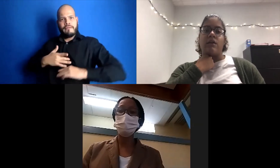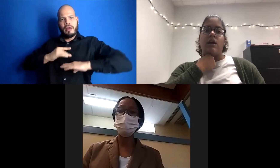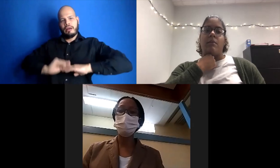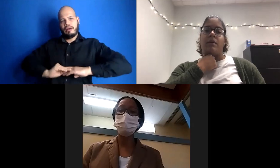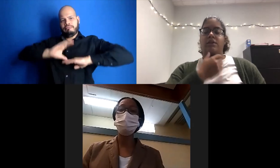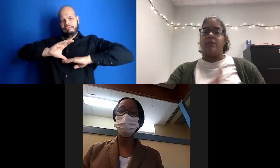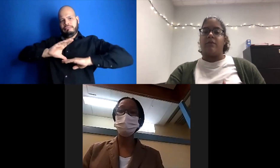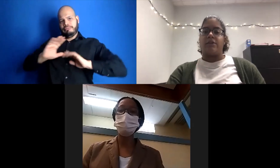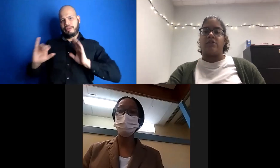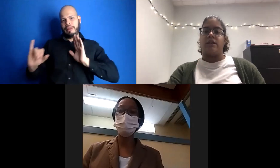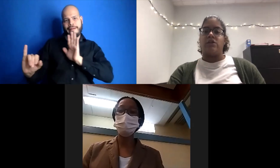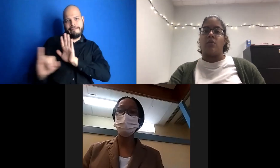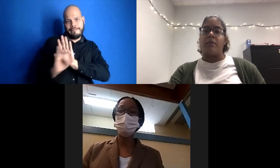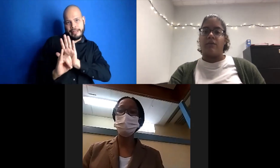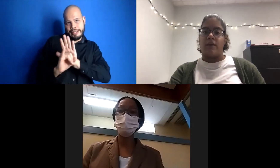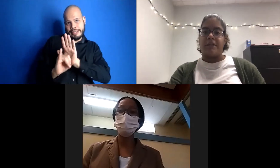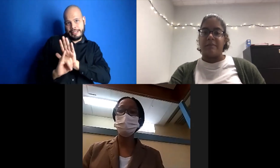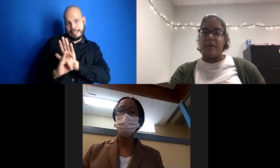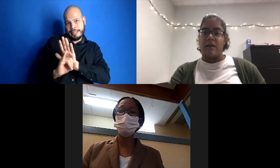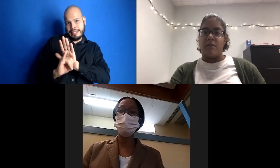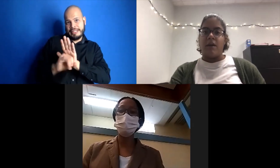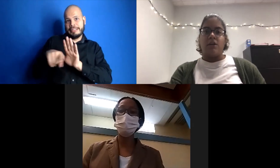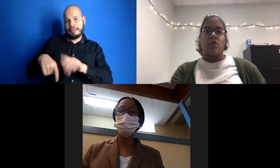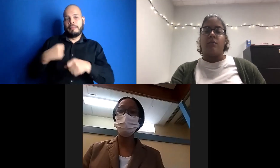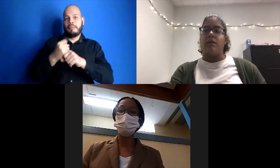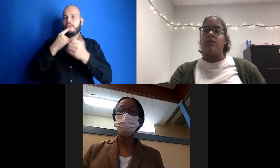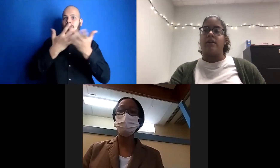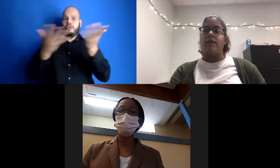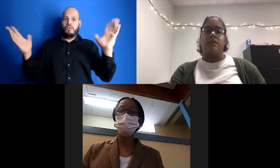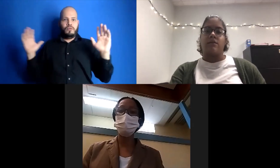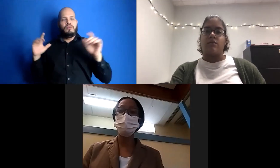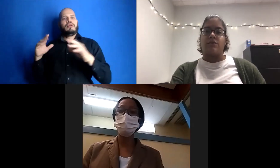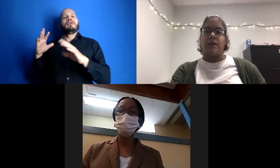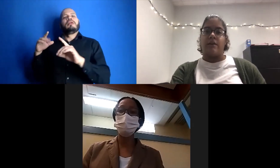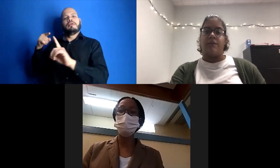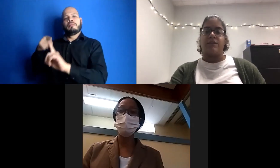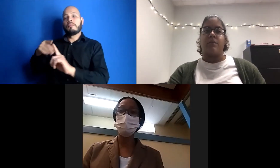but also professionally don't be afraid to speak up don't be afraid to disclose your deafness but